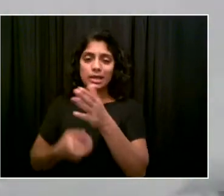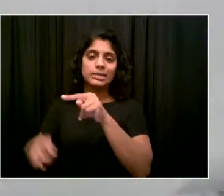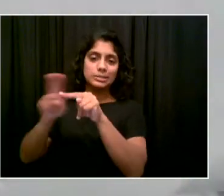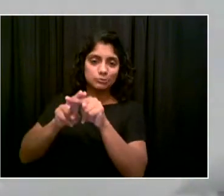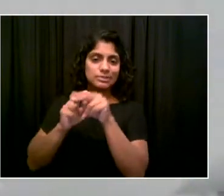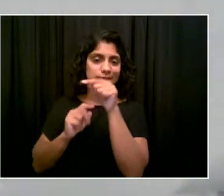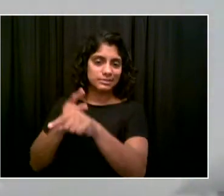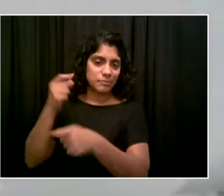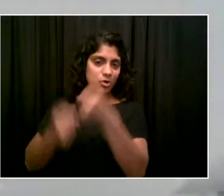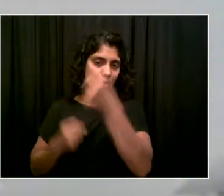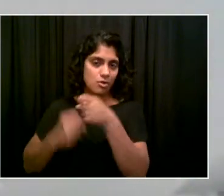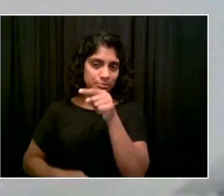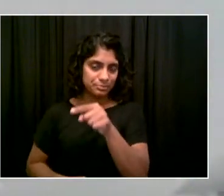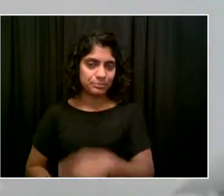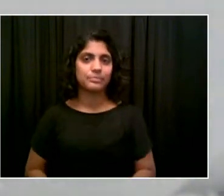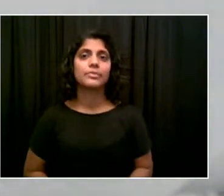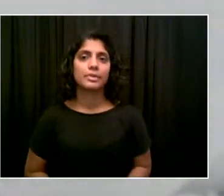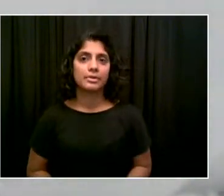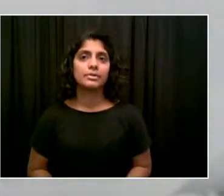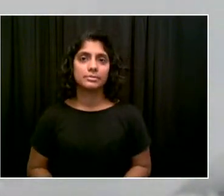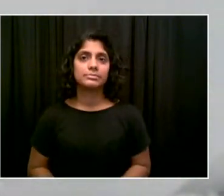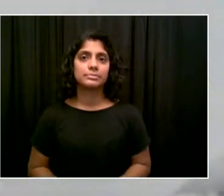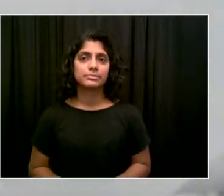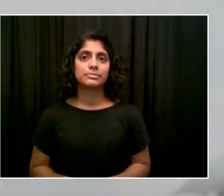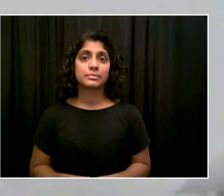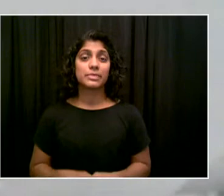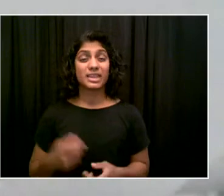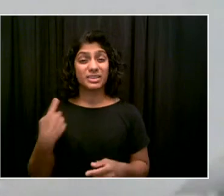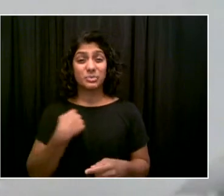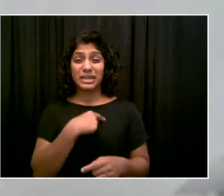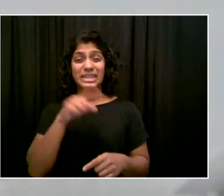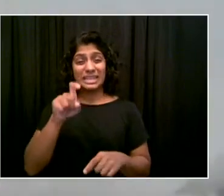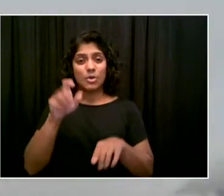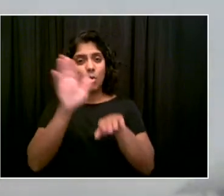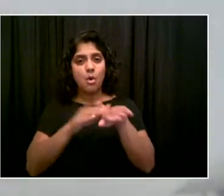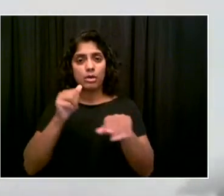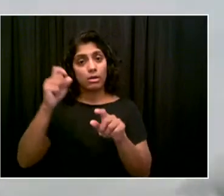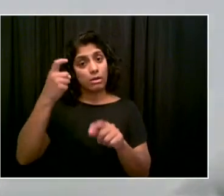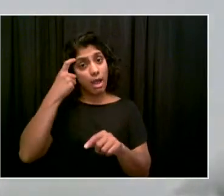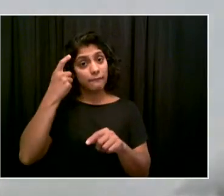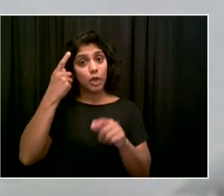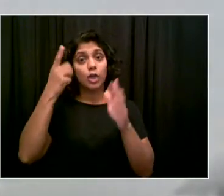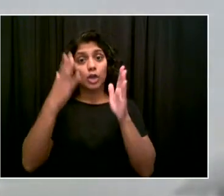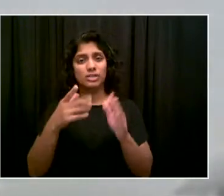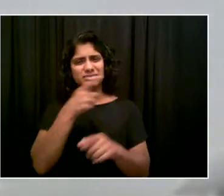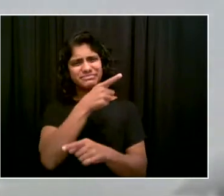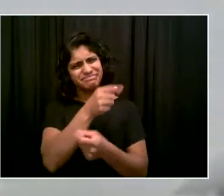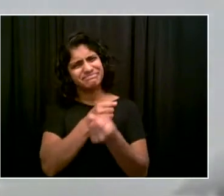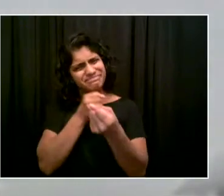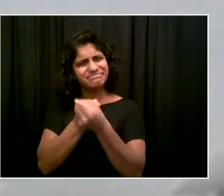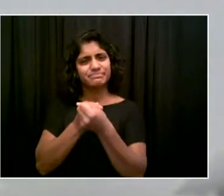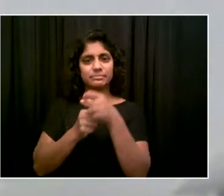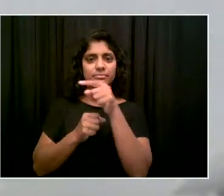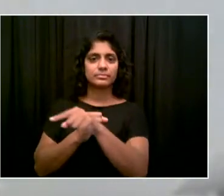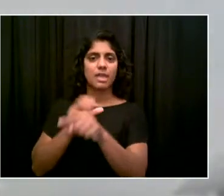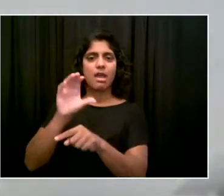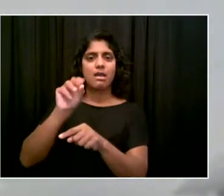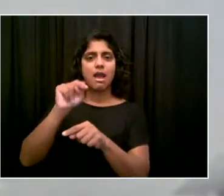LCALG INON GOVERNOR CUOMO TO MOVE IMPLEMENTATION MEASURES FORWARD AS SOON AS POSSIBLE TO TRULY CHAMPION